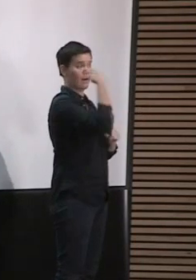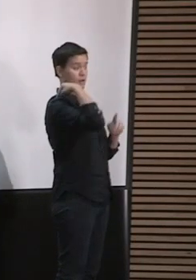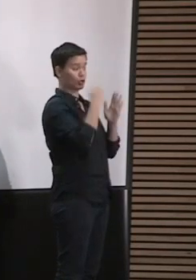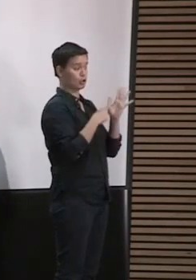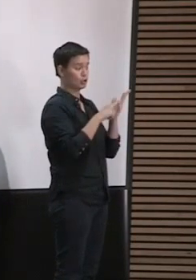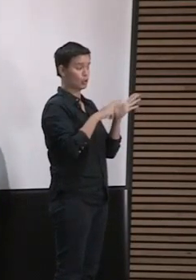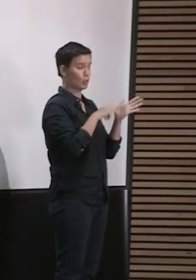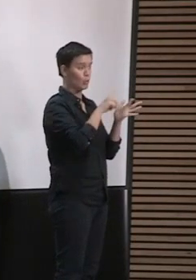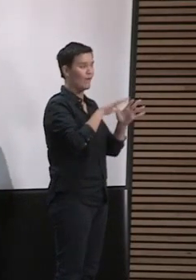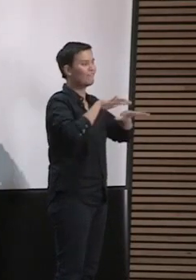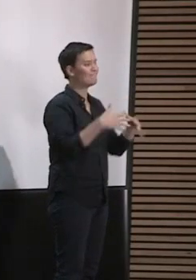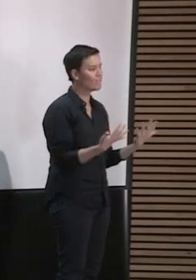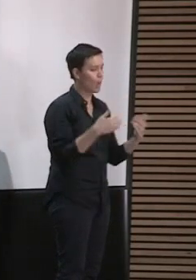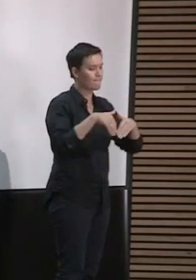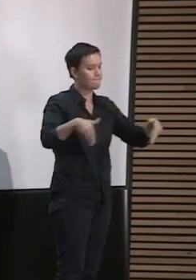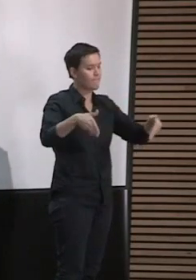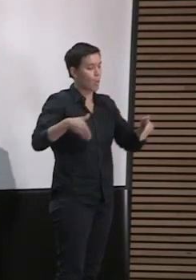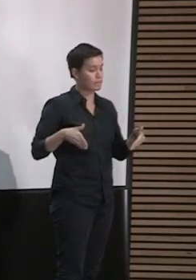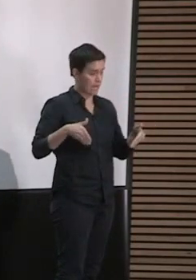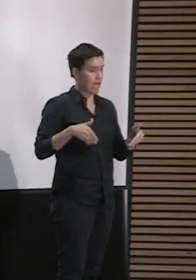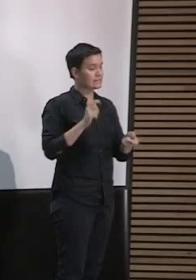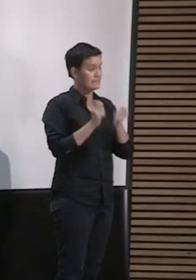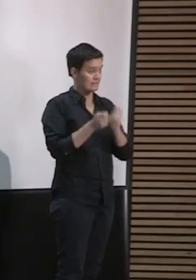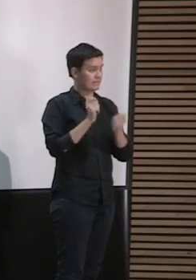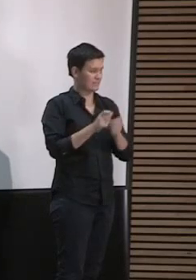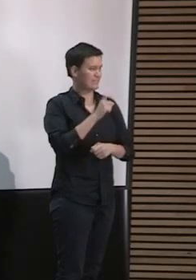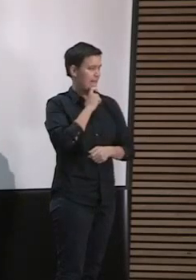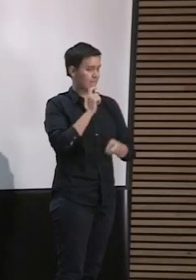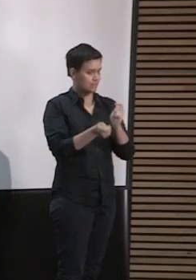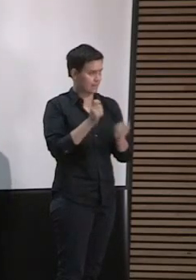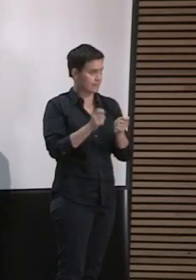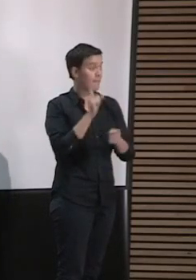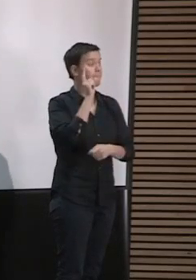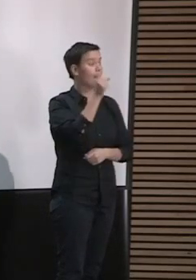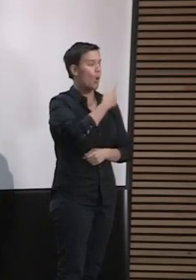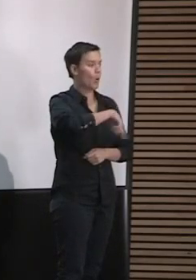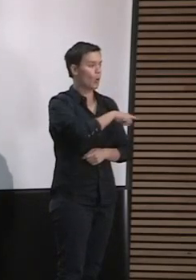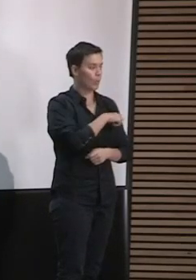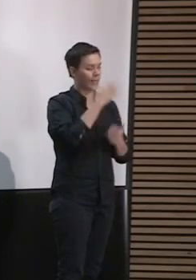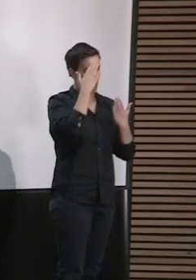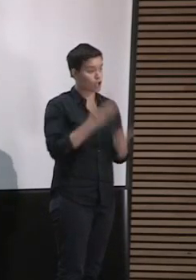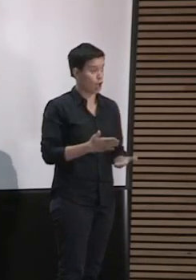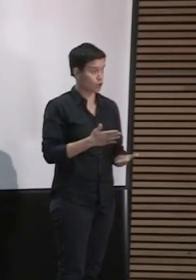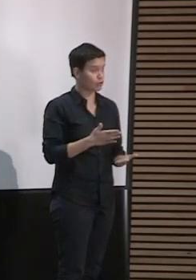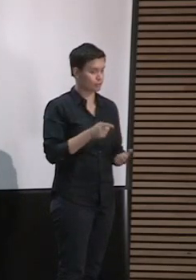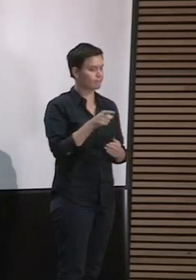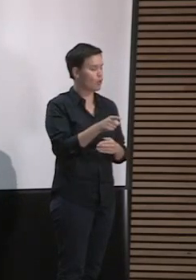managed isolation workers drafted by the Ministry of Health in late June. But, as